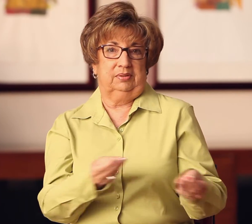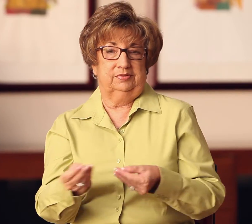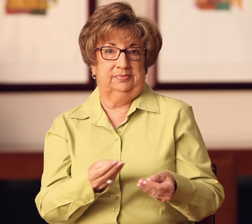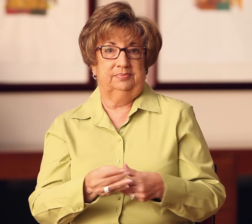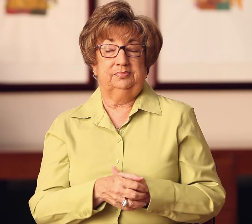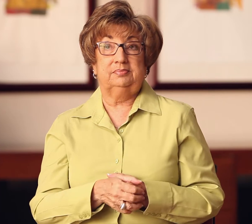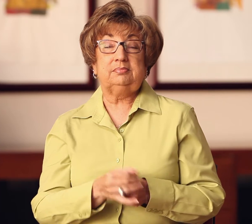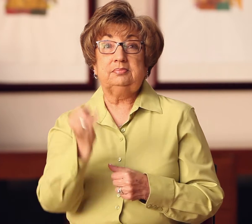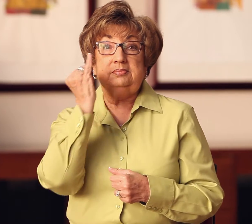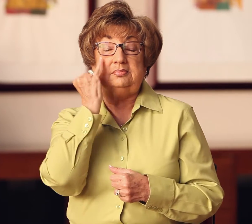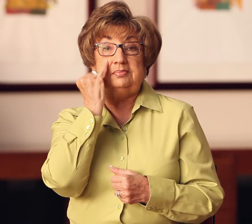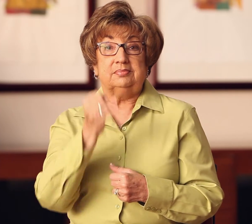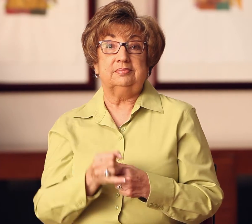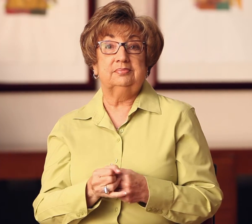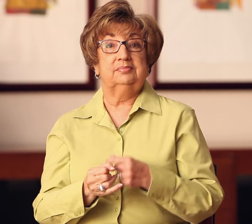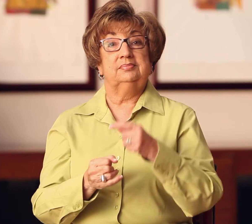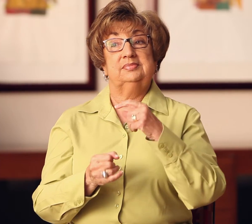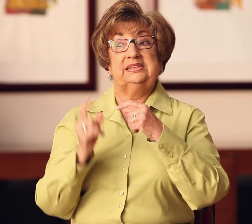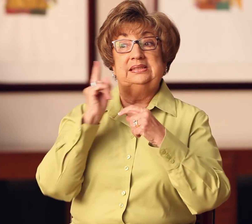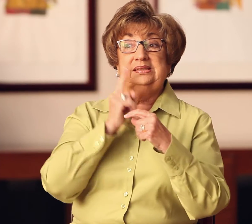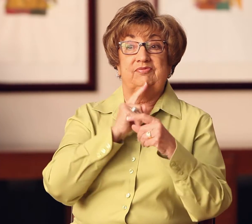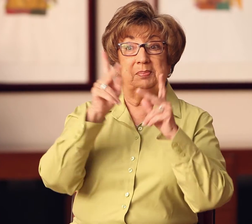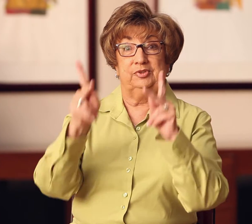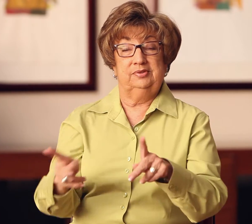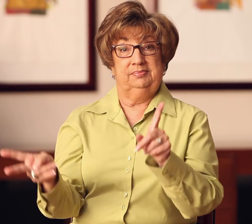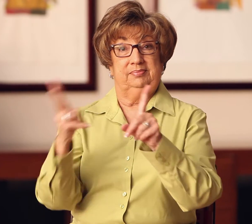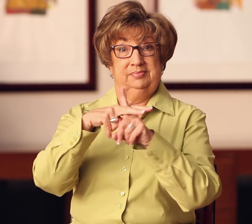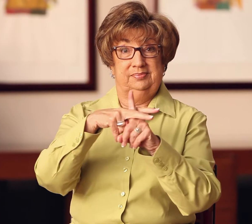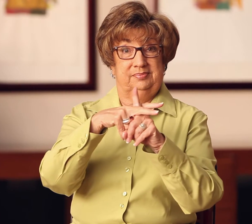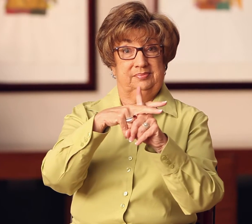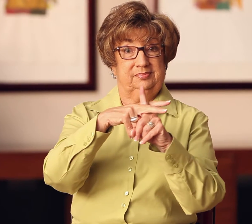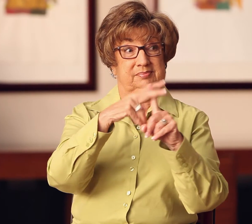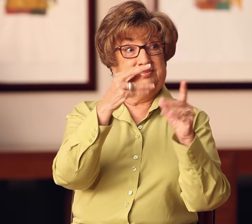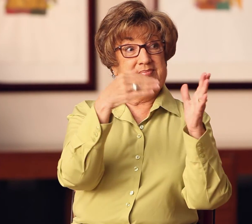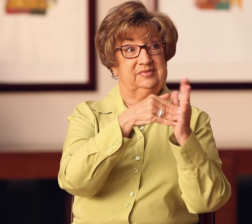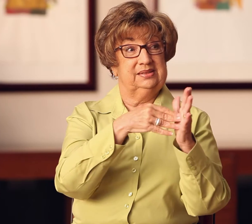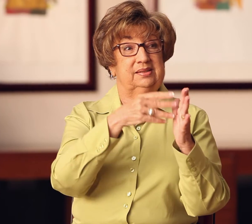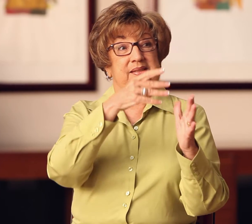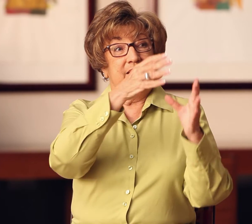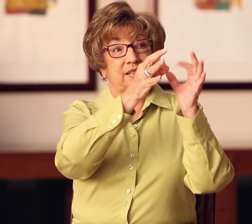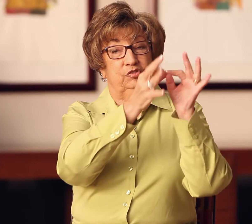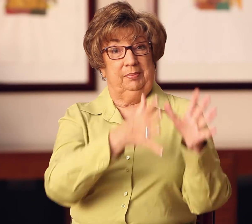If a deaf person files against an interpreter, then we have a team, with both a hearing and